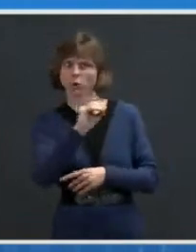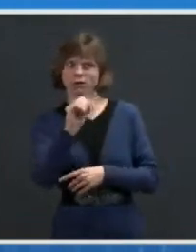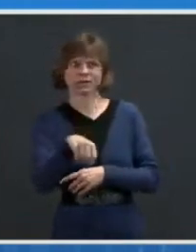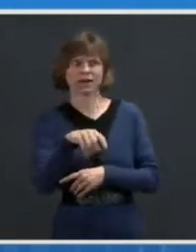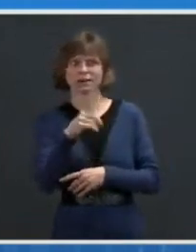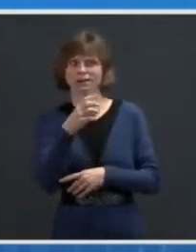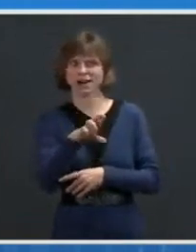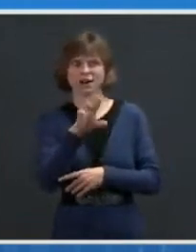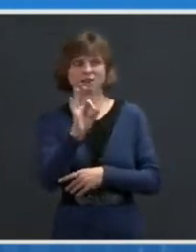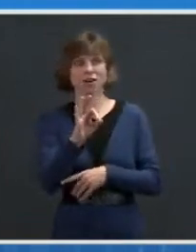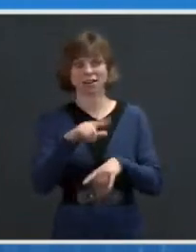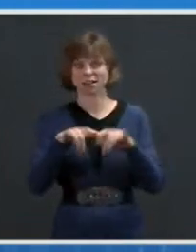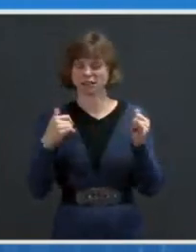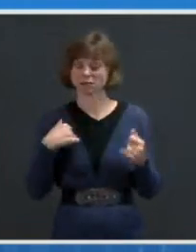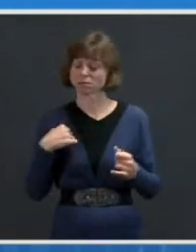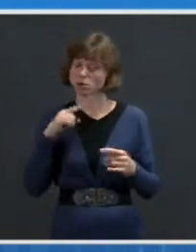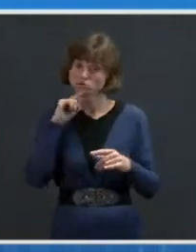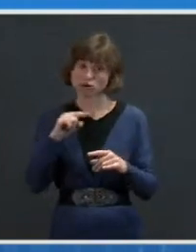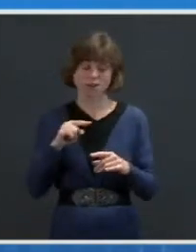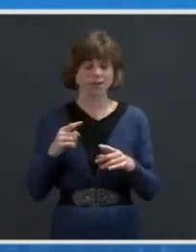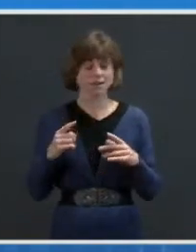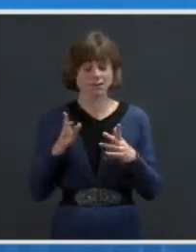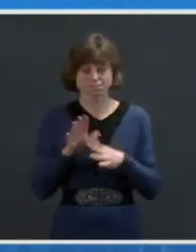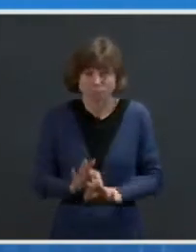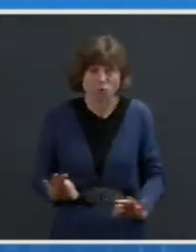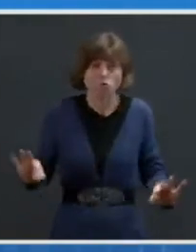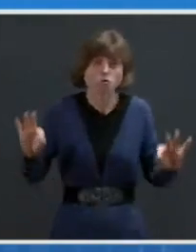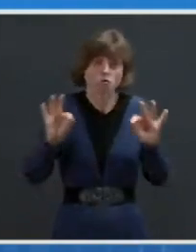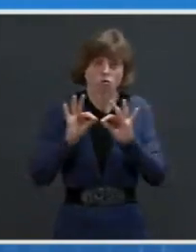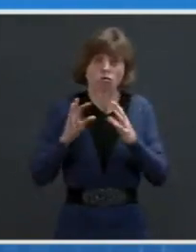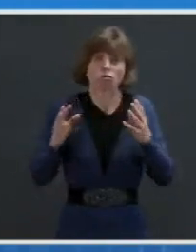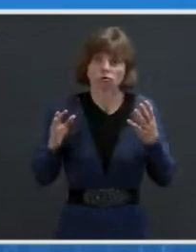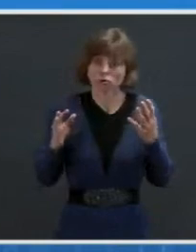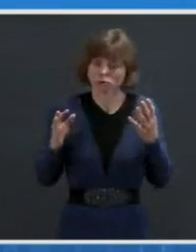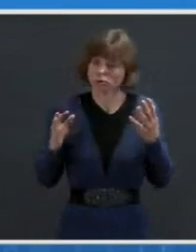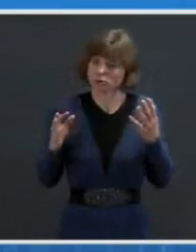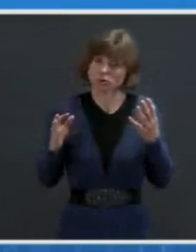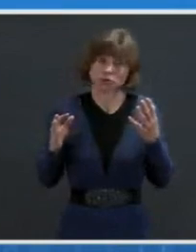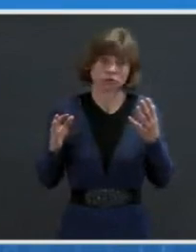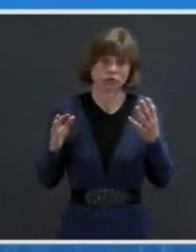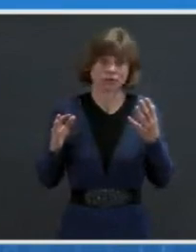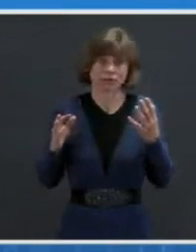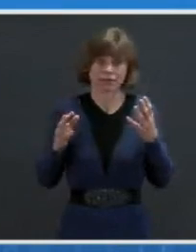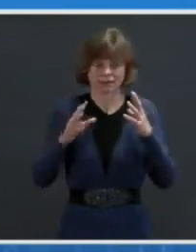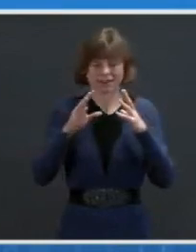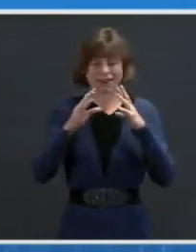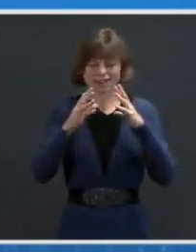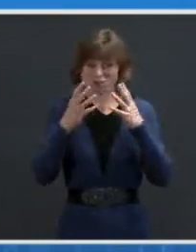THE FENCE AND LOOKING FORWARD TO RELEASING IT SOON.